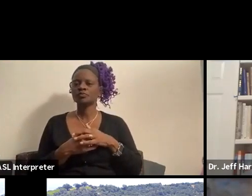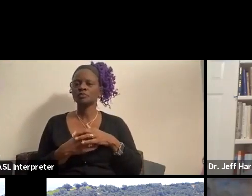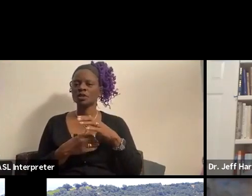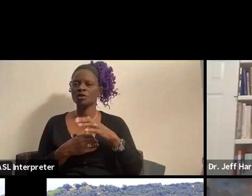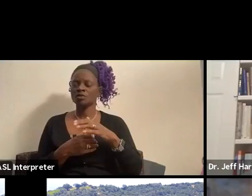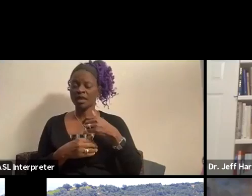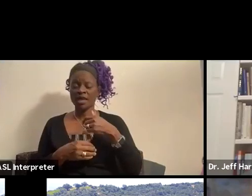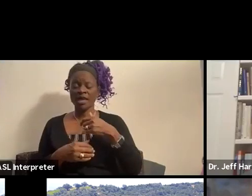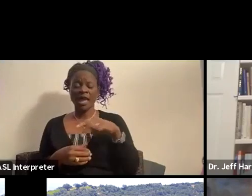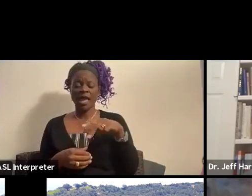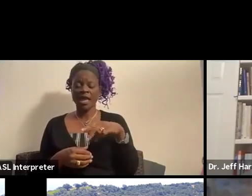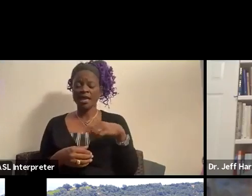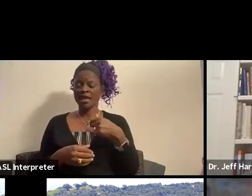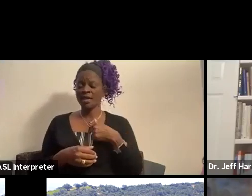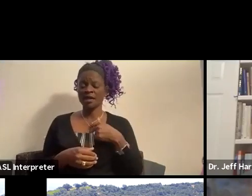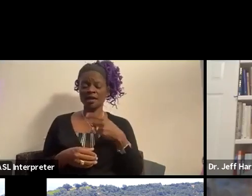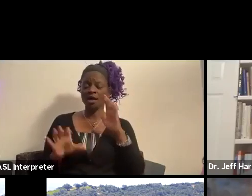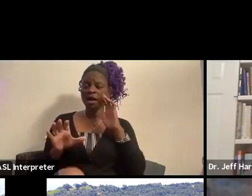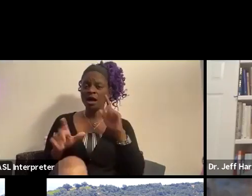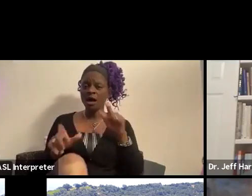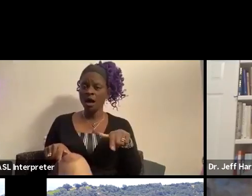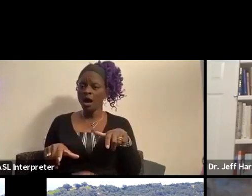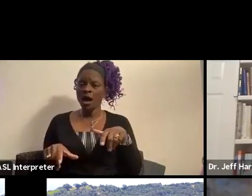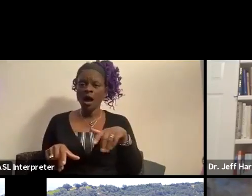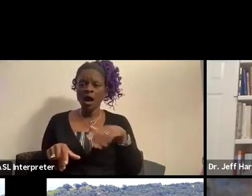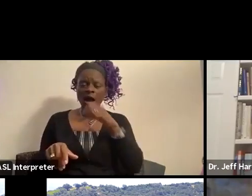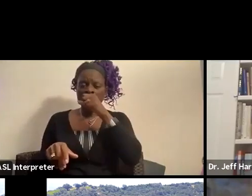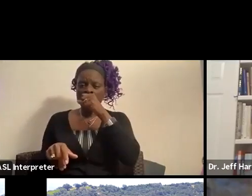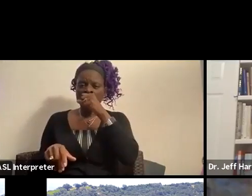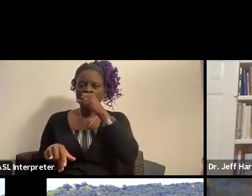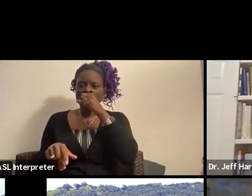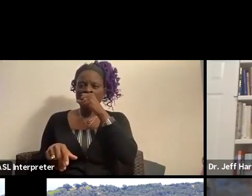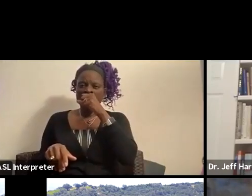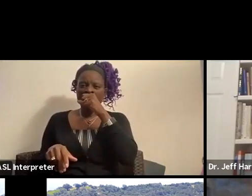people asking where are the concentration on elementary schools? And I think Dr. Chindi and doctora Mase can probably